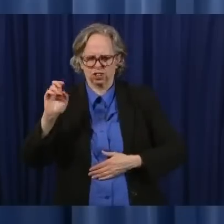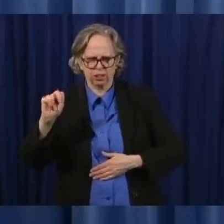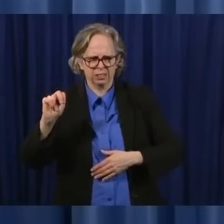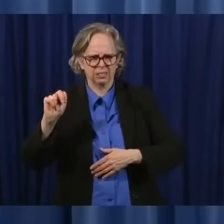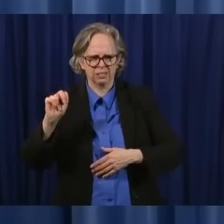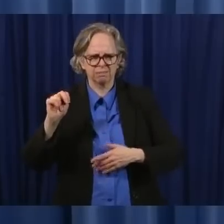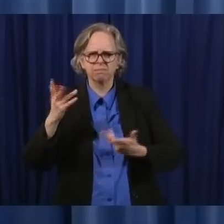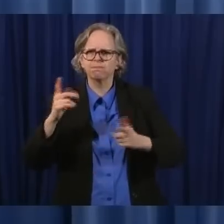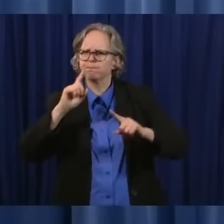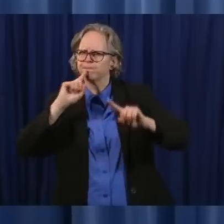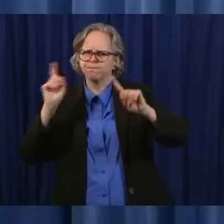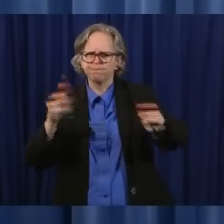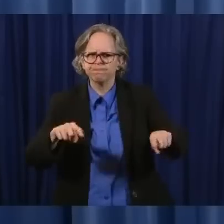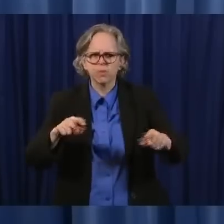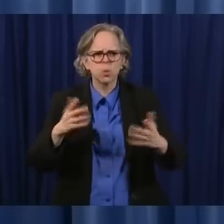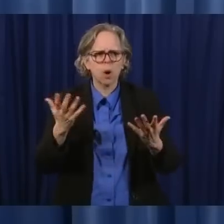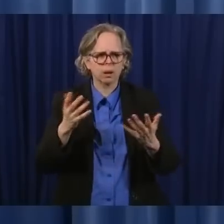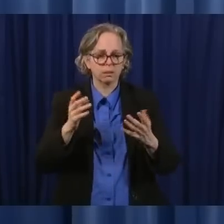SOME TIME AGO, THE DIRECTOR,